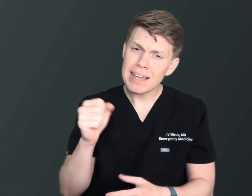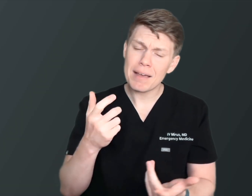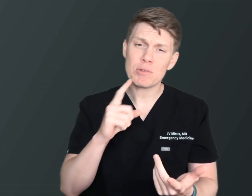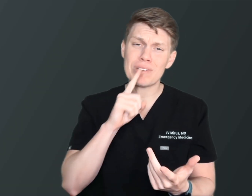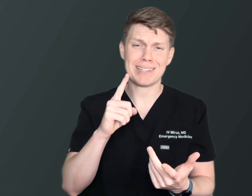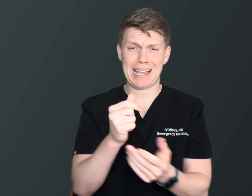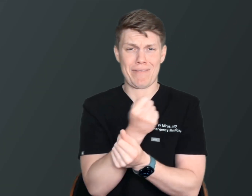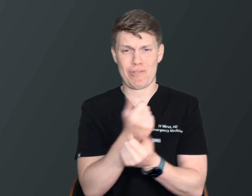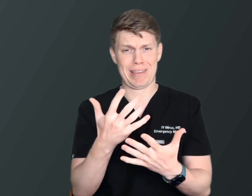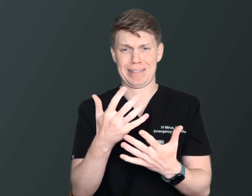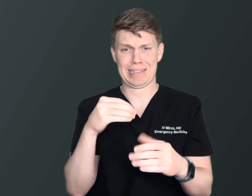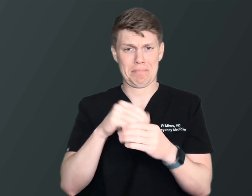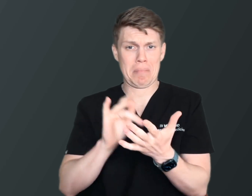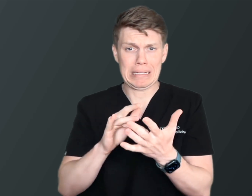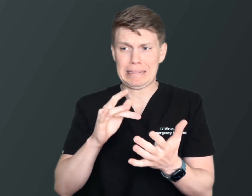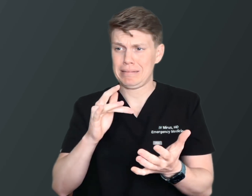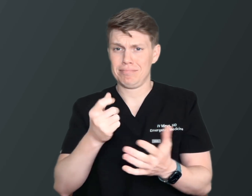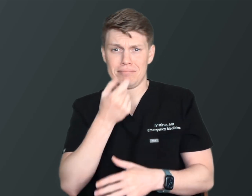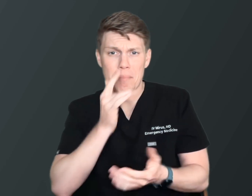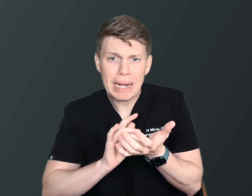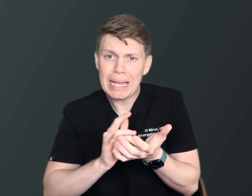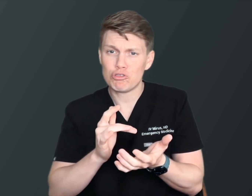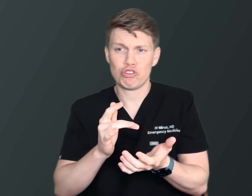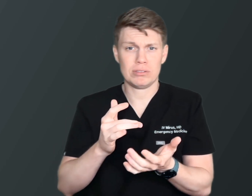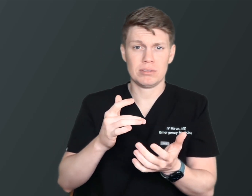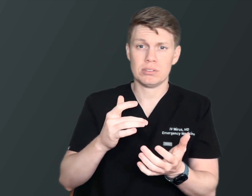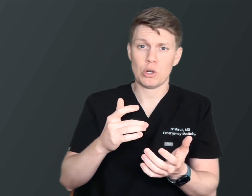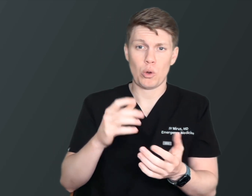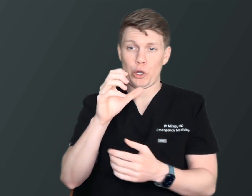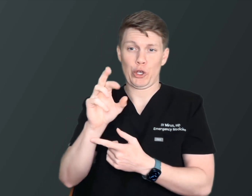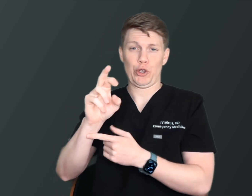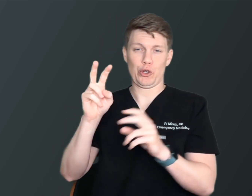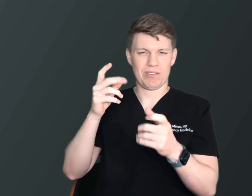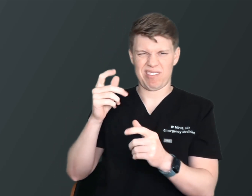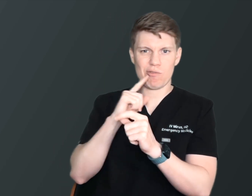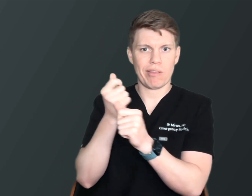Really, everything in medicine, with medications or cures,